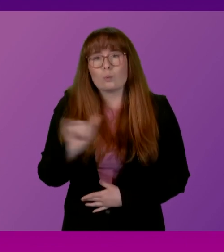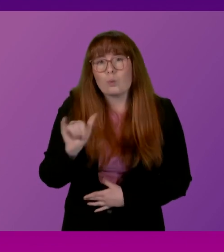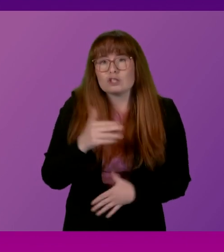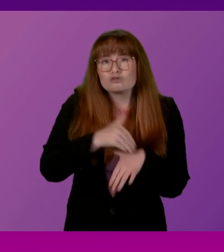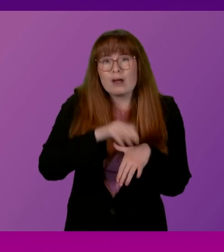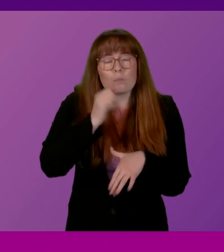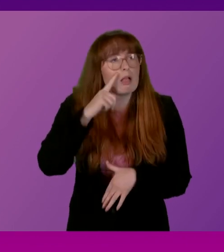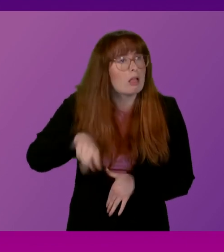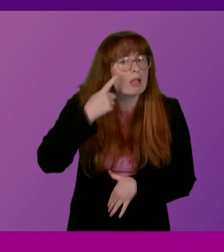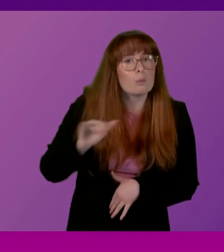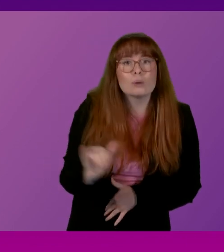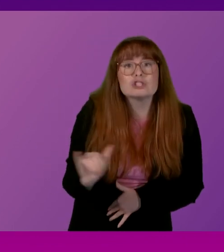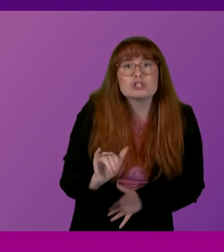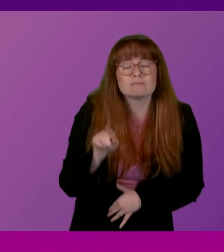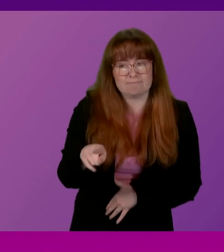and he refused to answer.